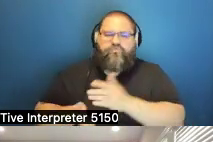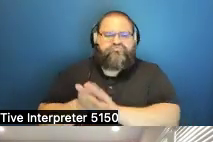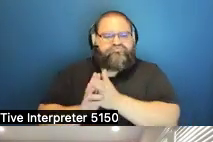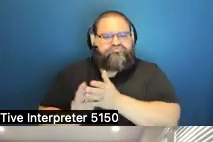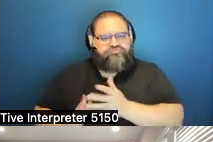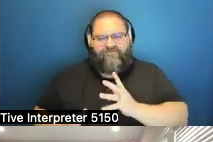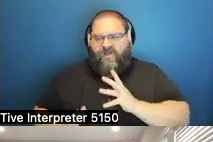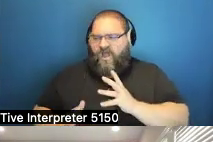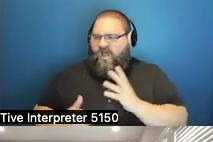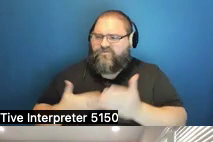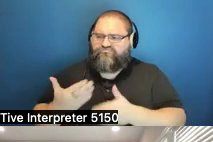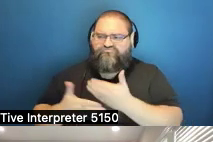19:36:05 So, when she was finally able to… 19:36:10 See, I thought that the hardest part was over. 19:36:14 But…